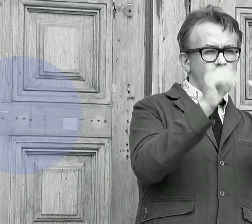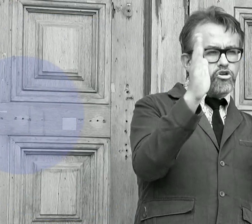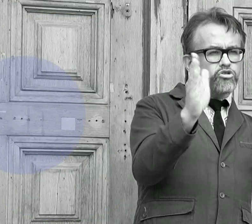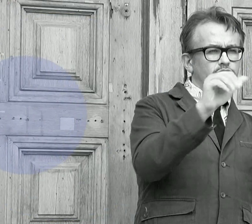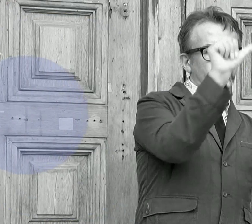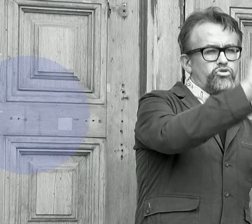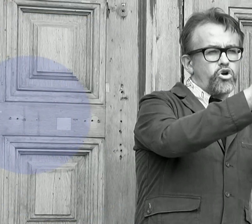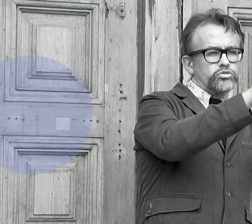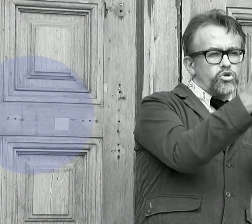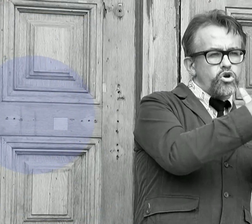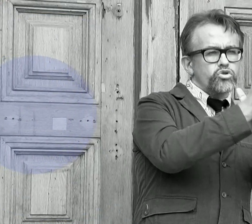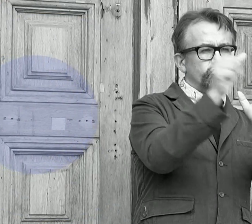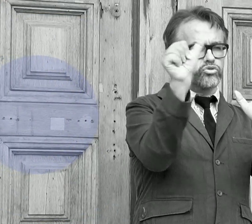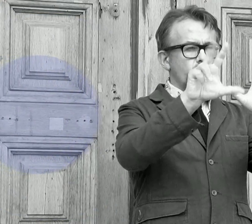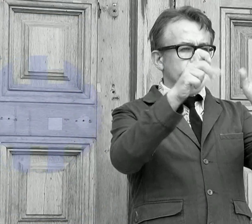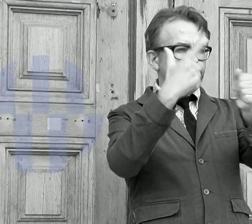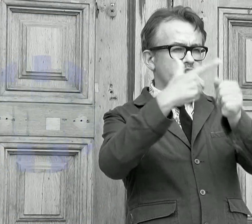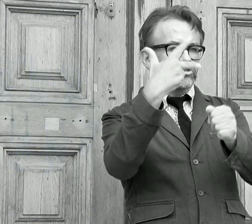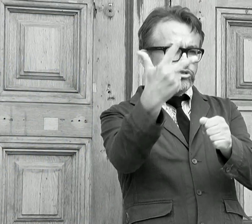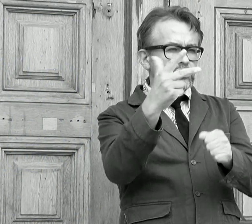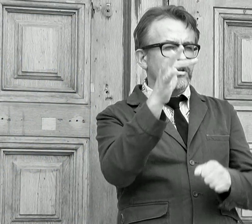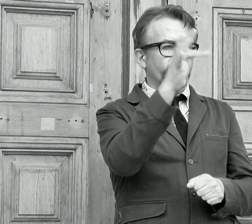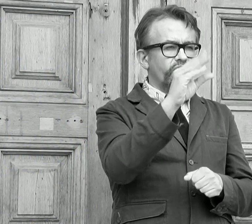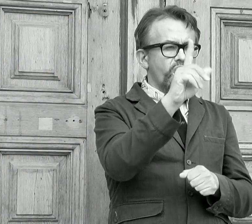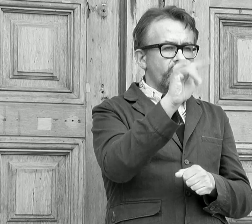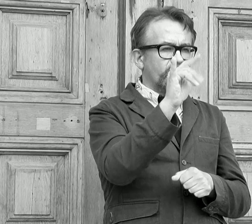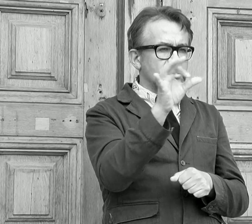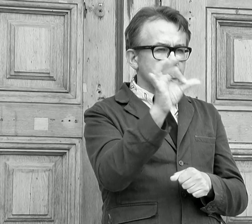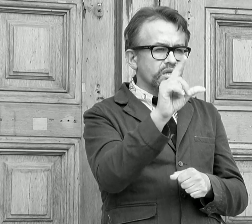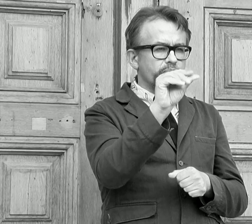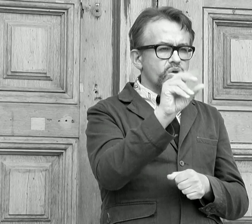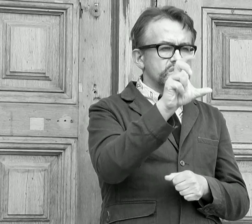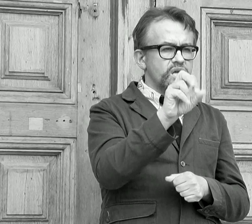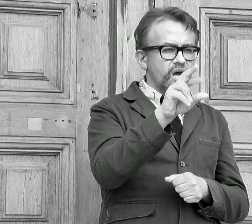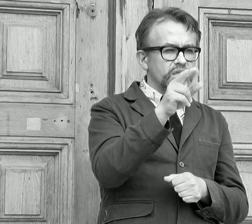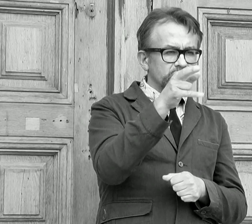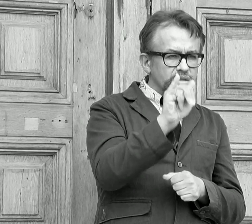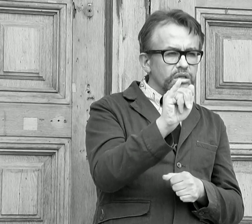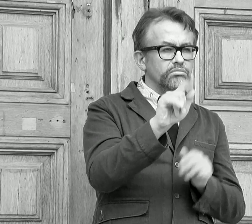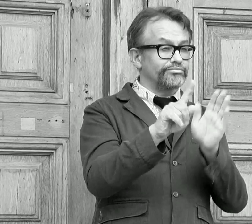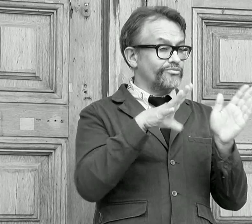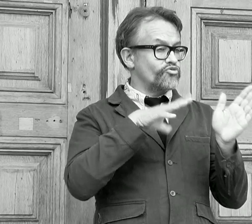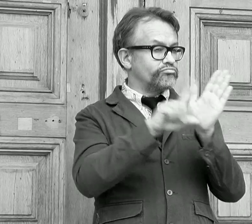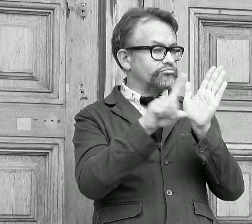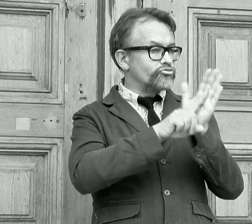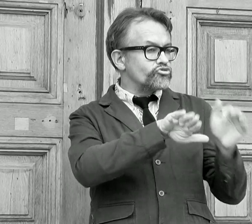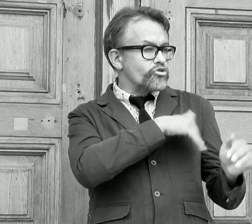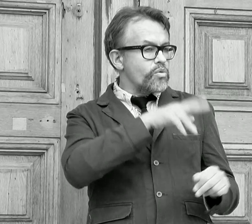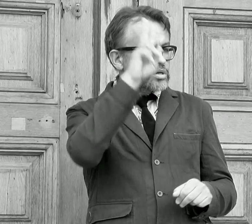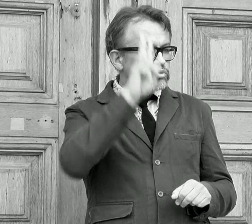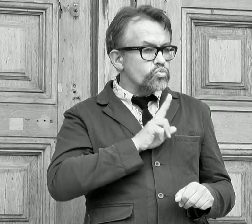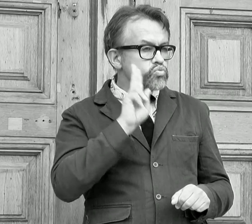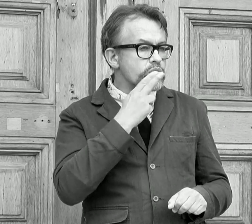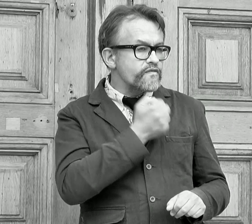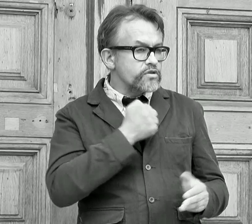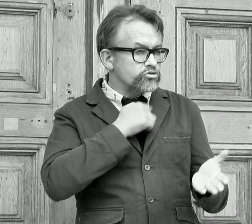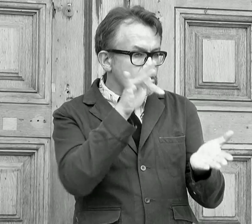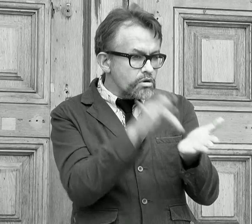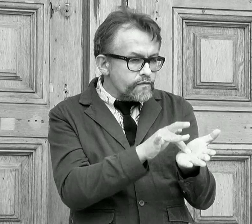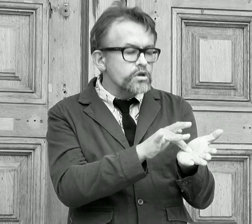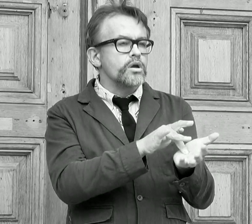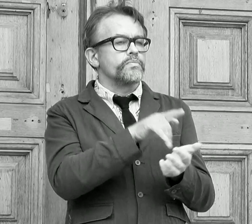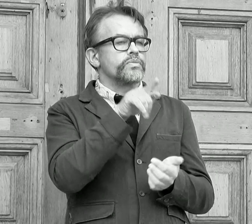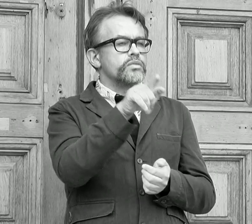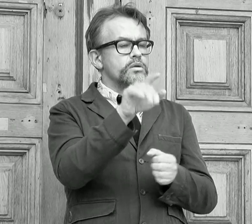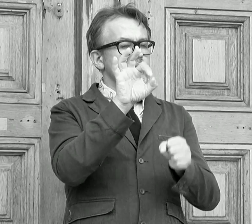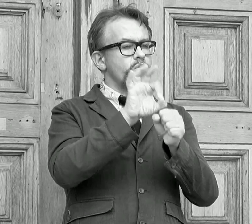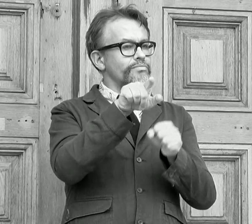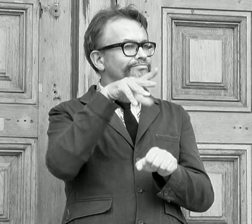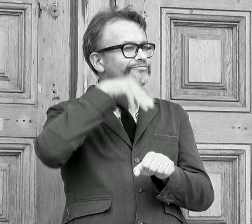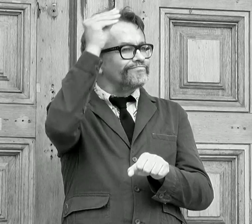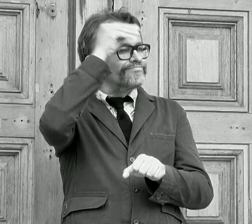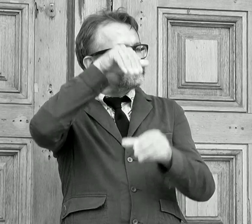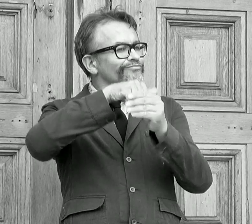In years 1818-1823 he learnt at the Deaf Institute of Warsaw, where his artistic skill had been noticed.